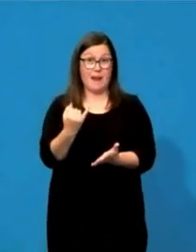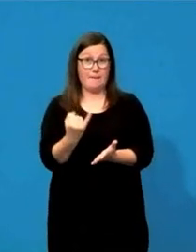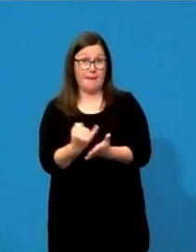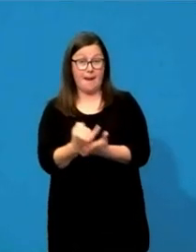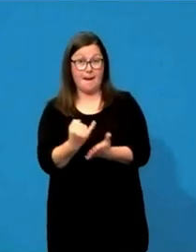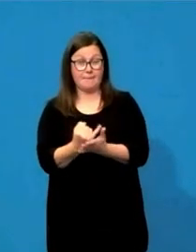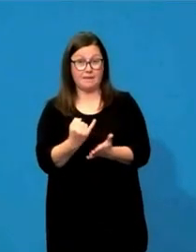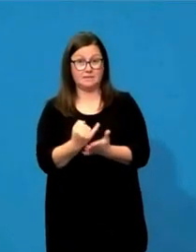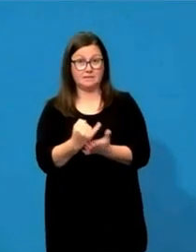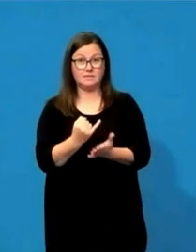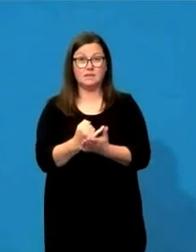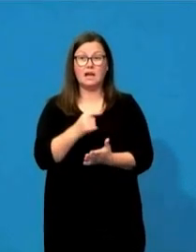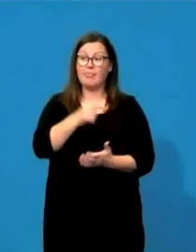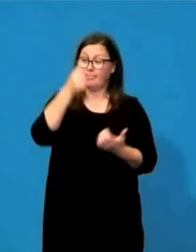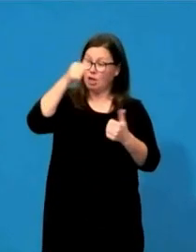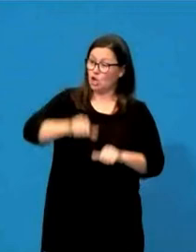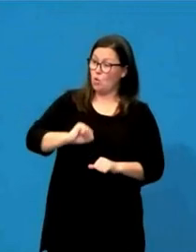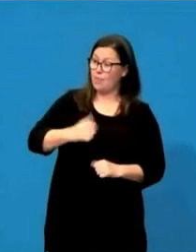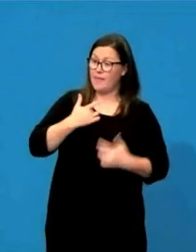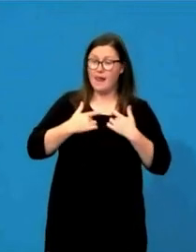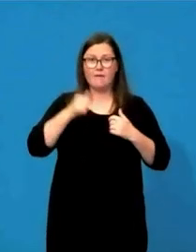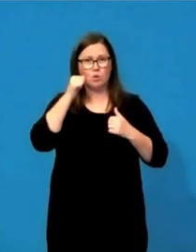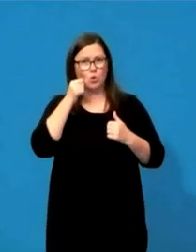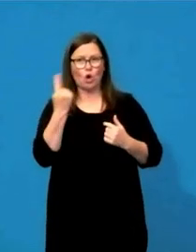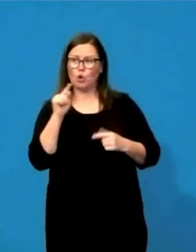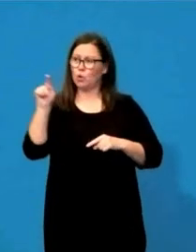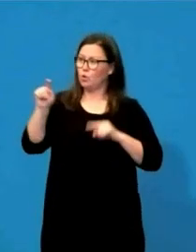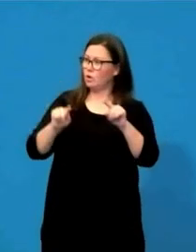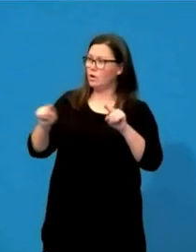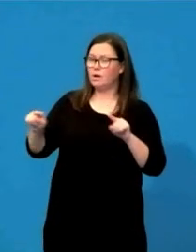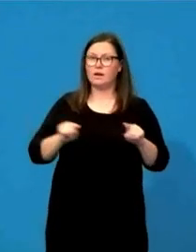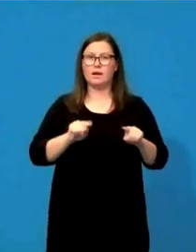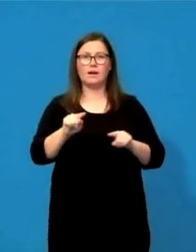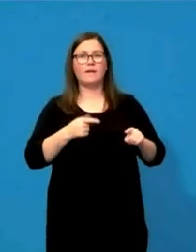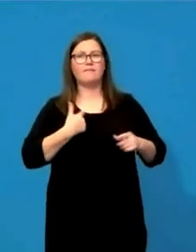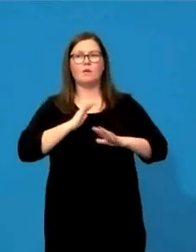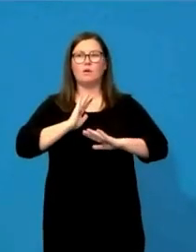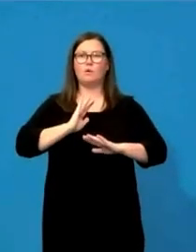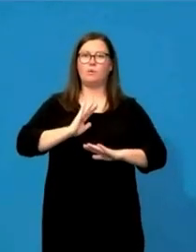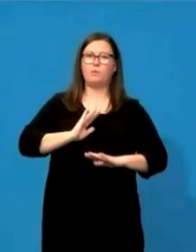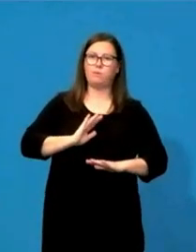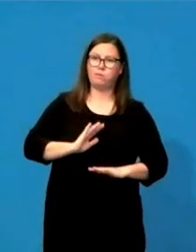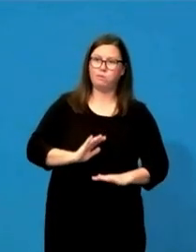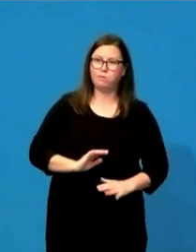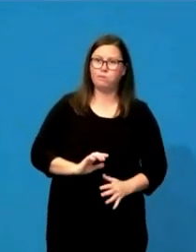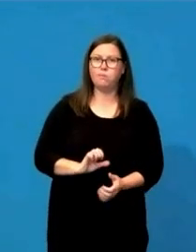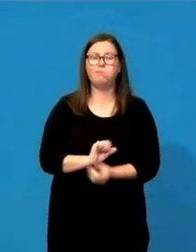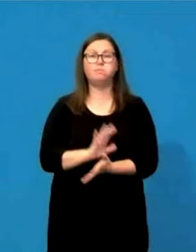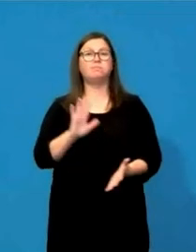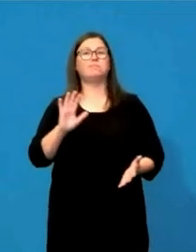feel safe and you know who everybody is, you have so much more freedom. And as soon as they go to Perth, their world becomes so small, and they are scared to